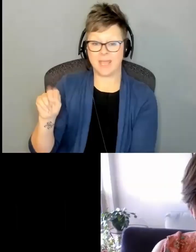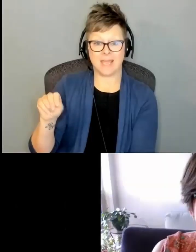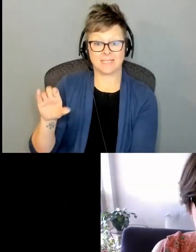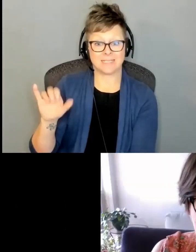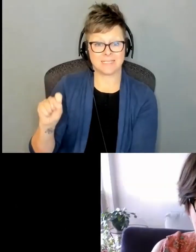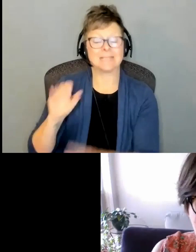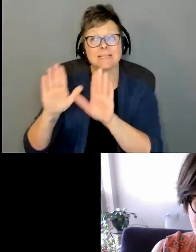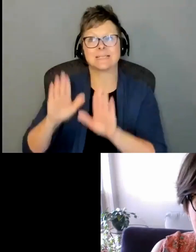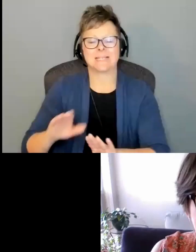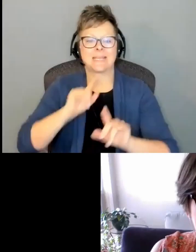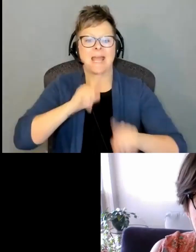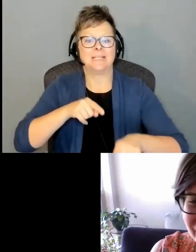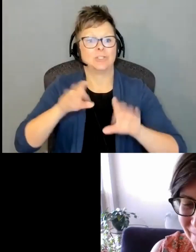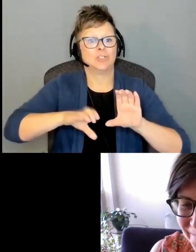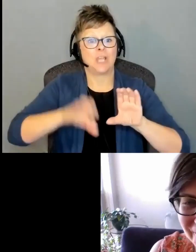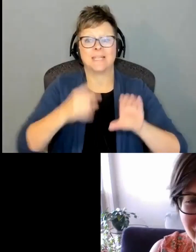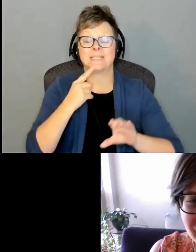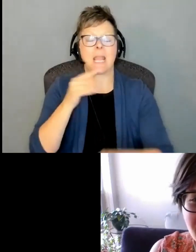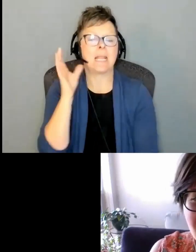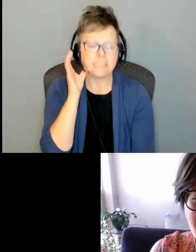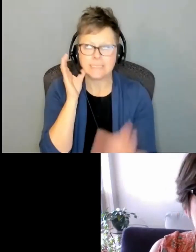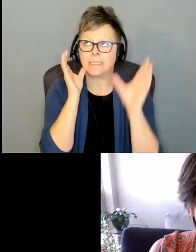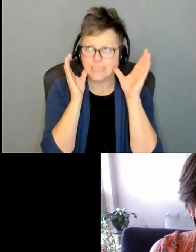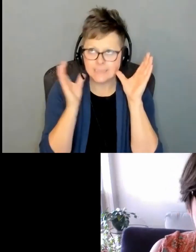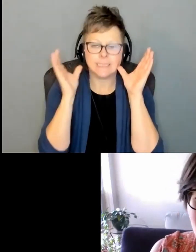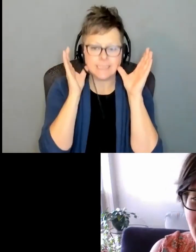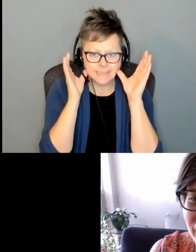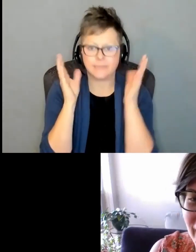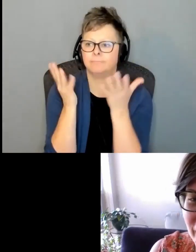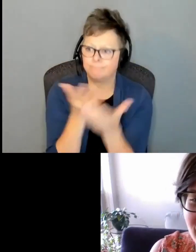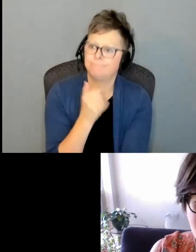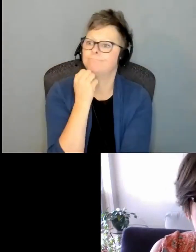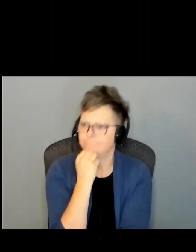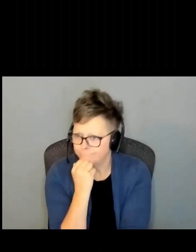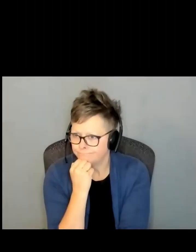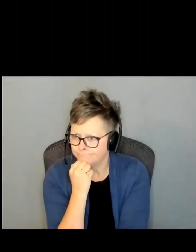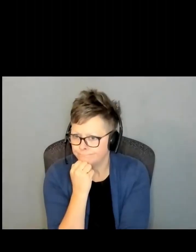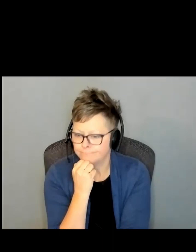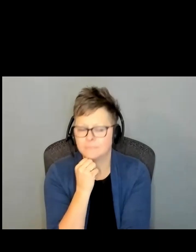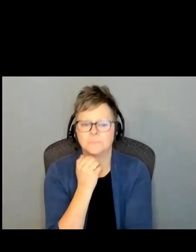Listen, listen, and listen. I'm okay with letting it rest there.